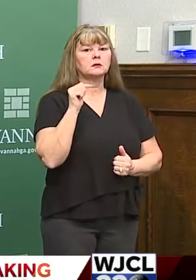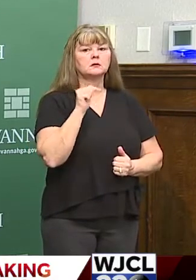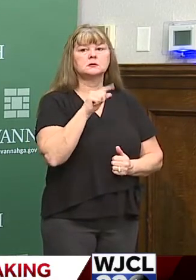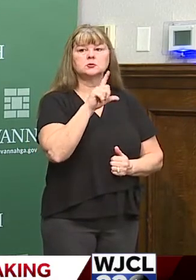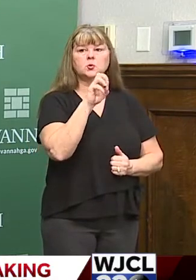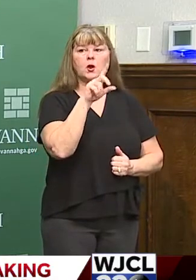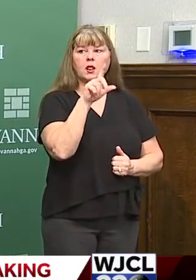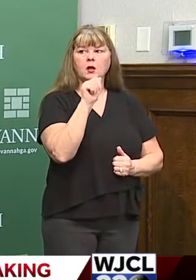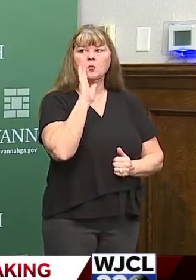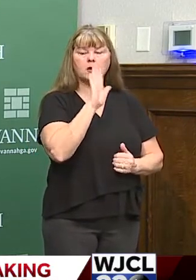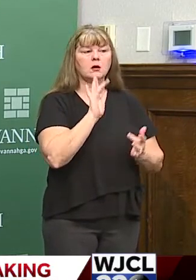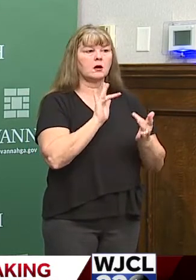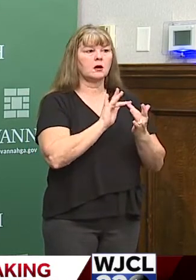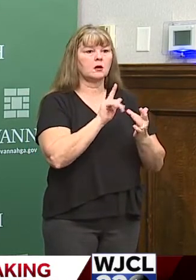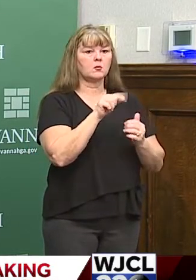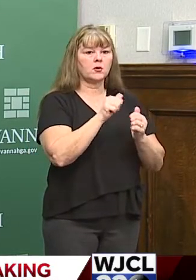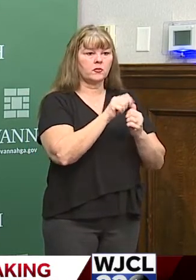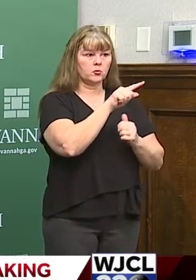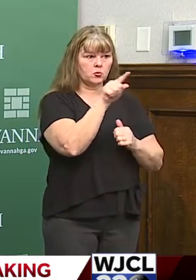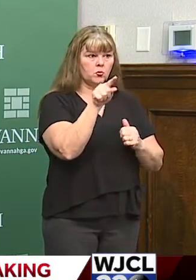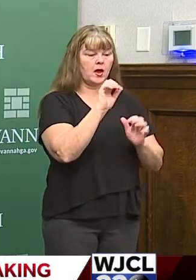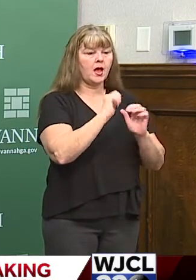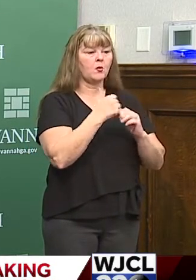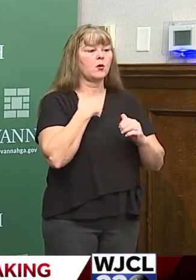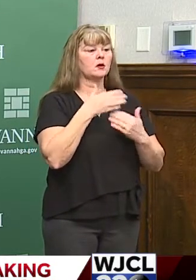WE APPRECIATE WHAT YOU'RE DOING.